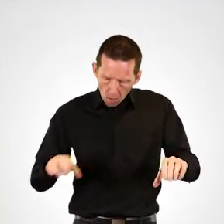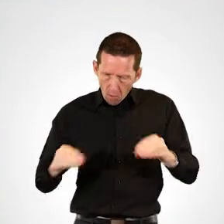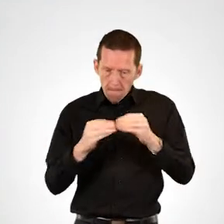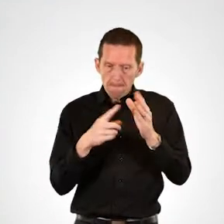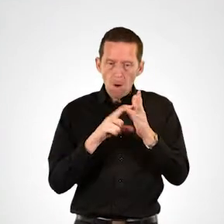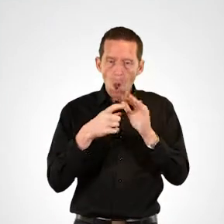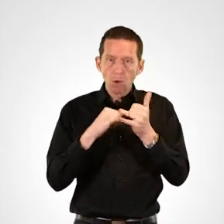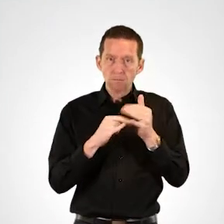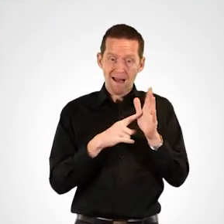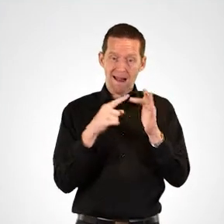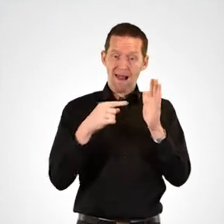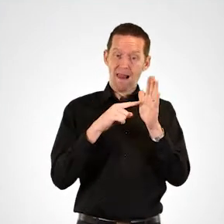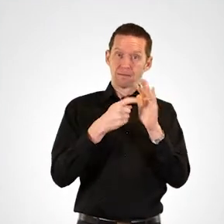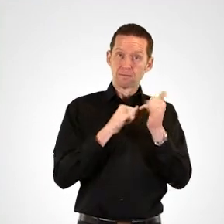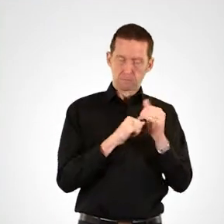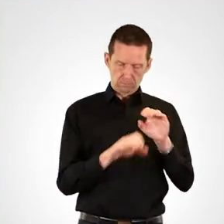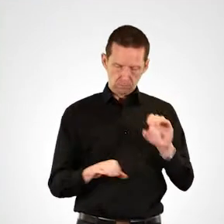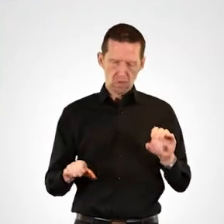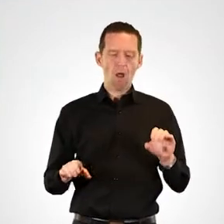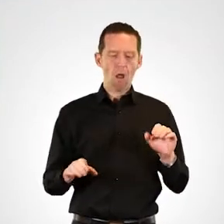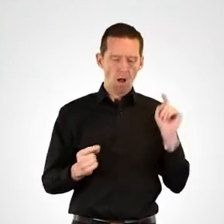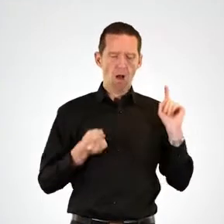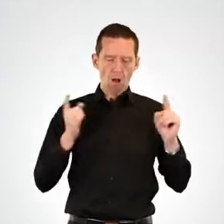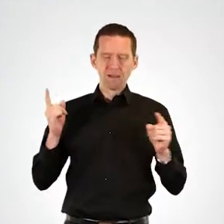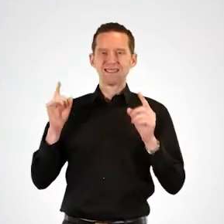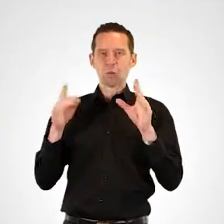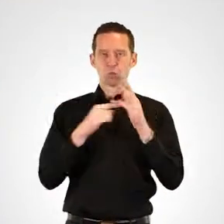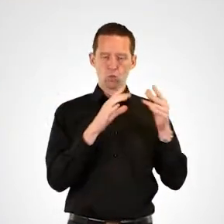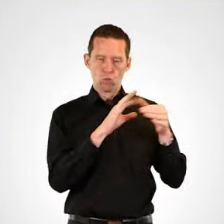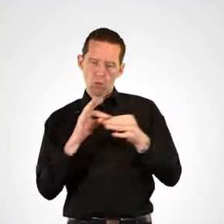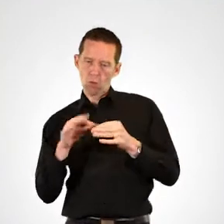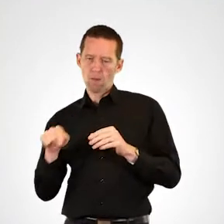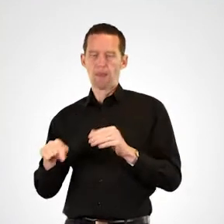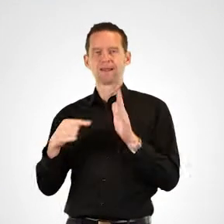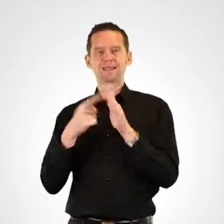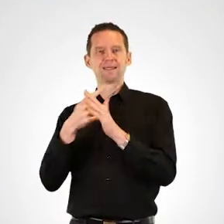so I'm beginning to incorporate now some of these into the text that's produced."